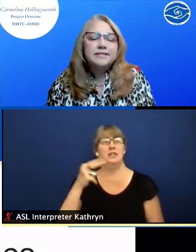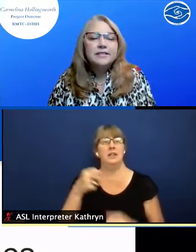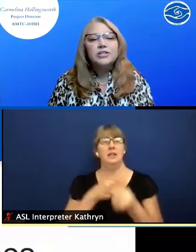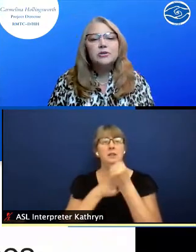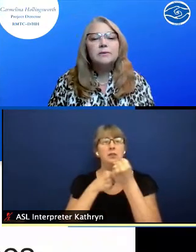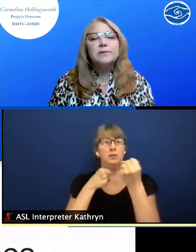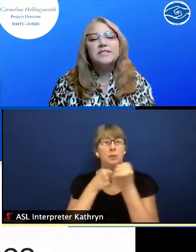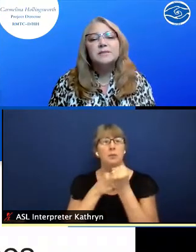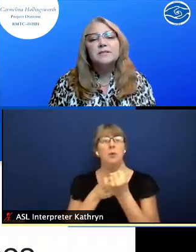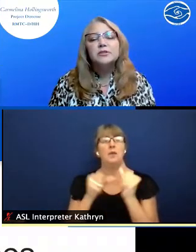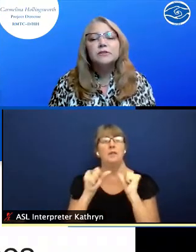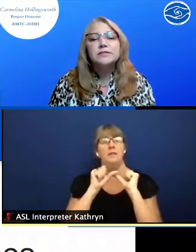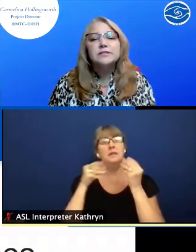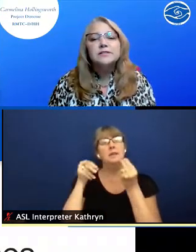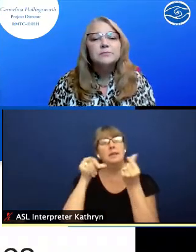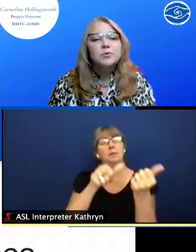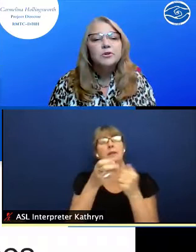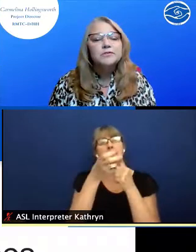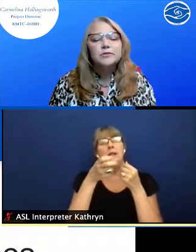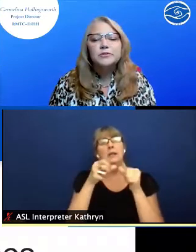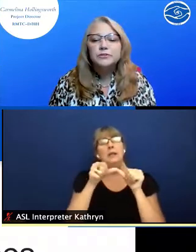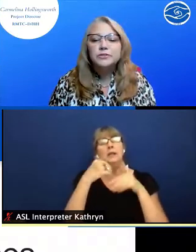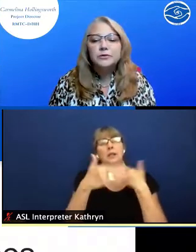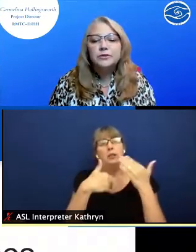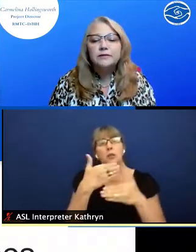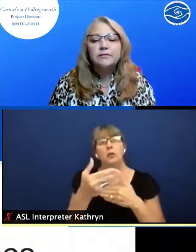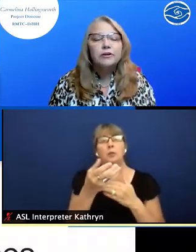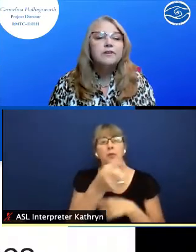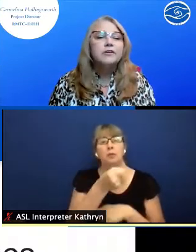continuum placement services and supports for students who are deaf or hard of hearing?